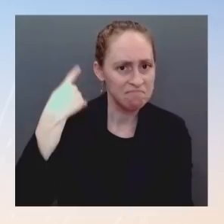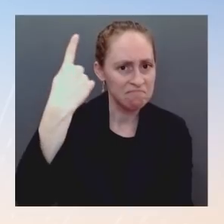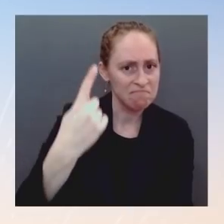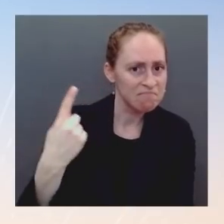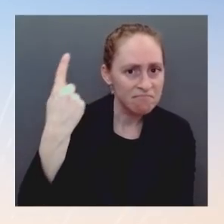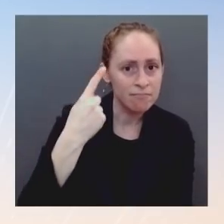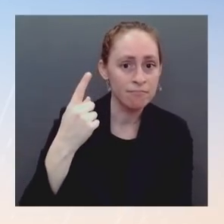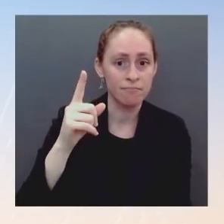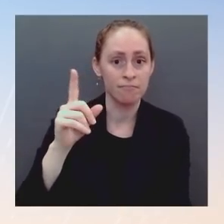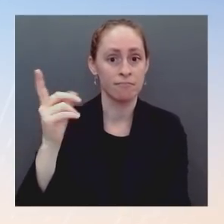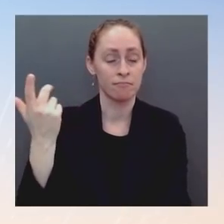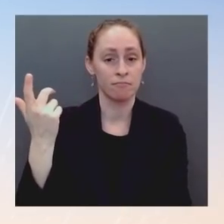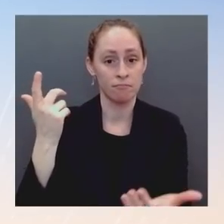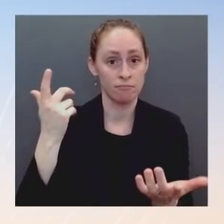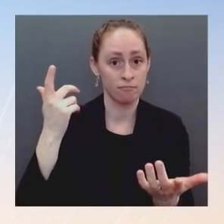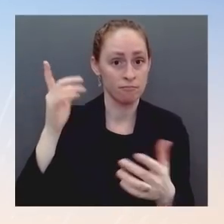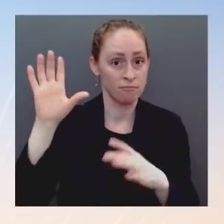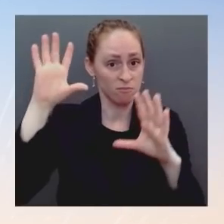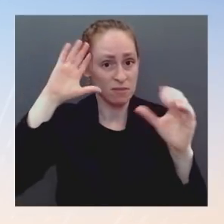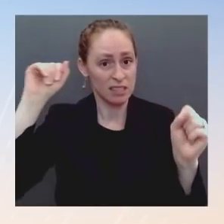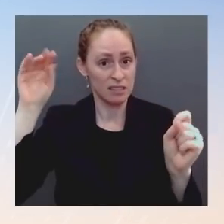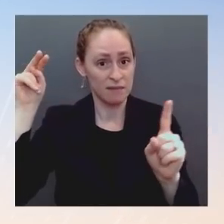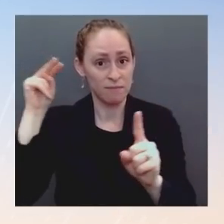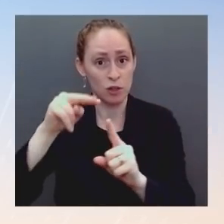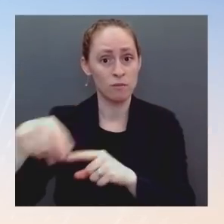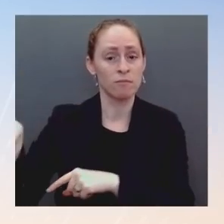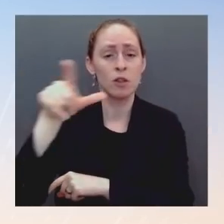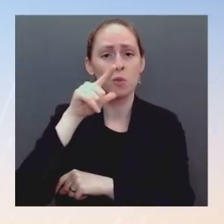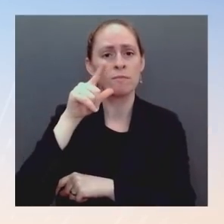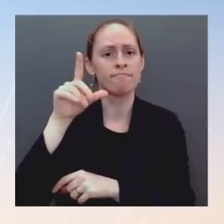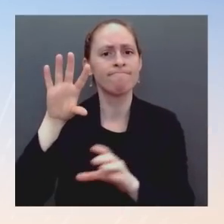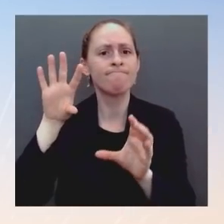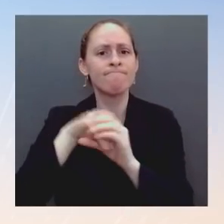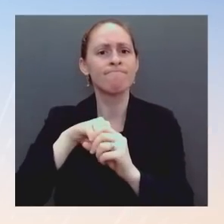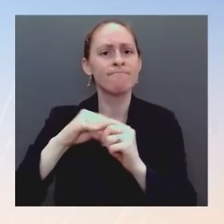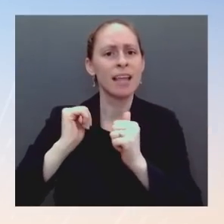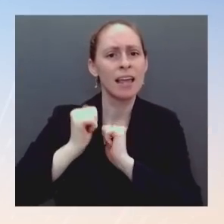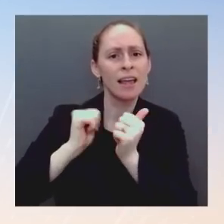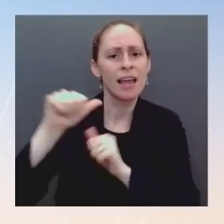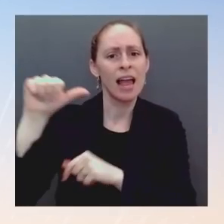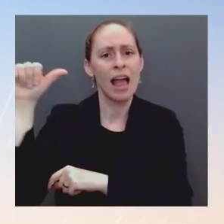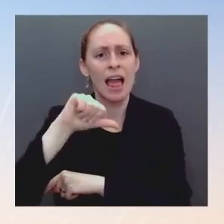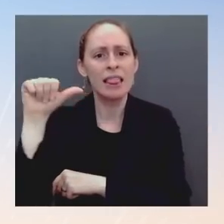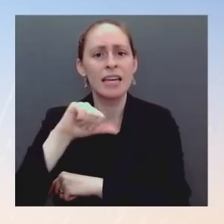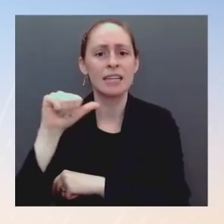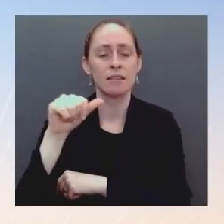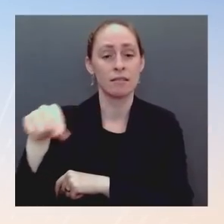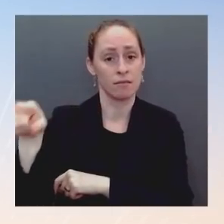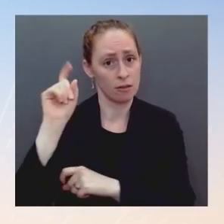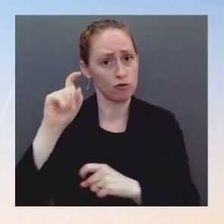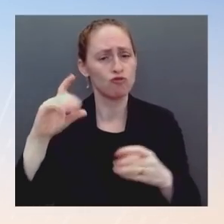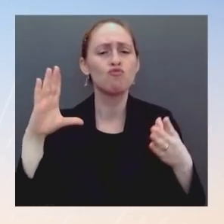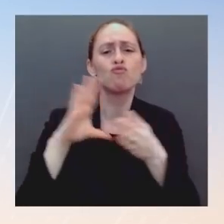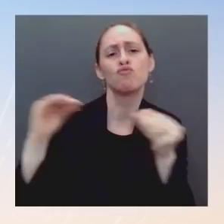I know the Olympics has got some rules, but the Chinese came out today with some pretty tough statements, warning people not to step out of line.